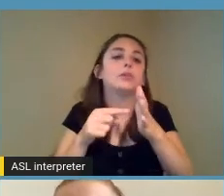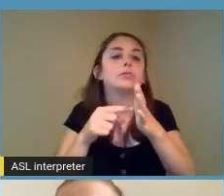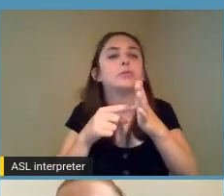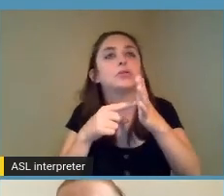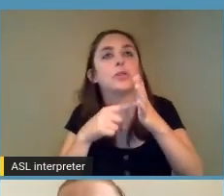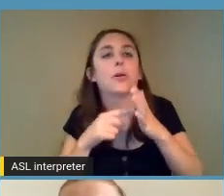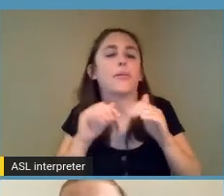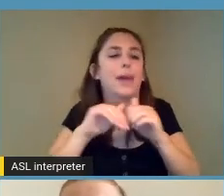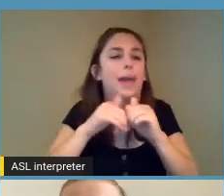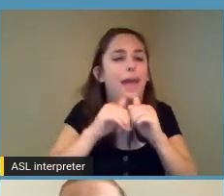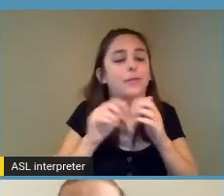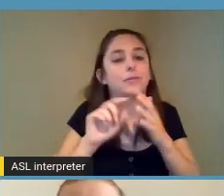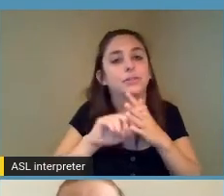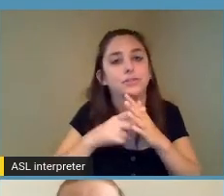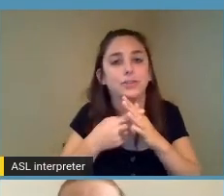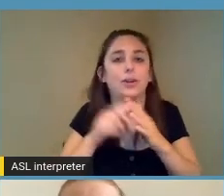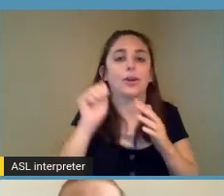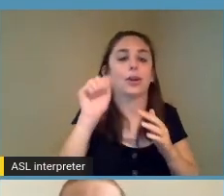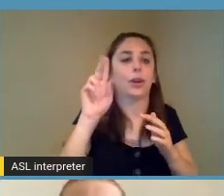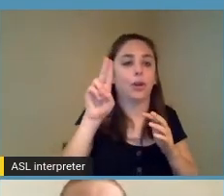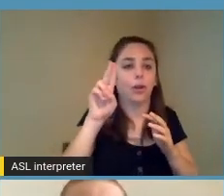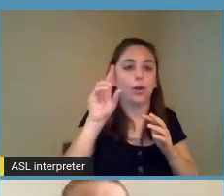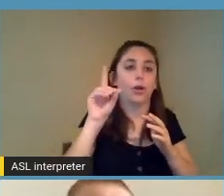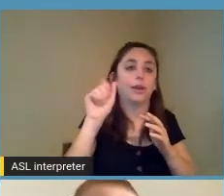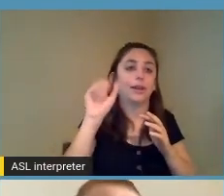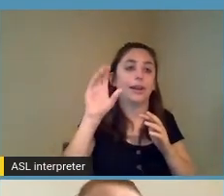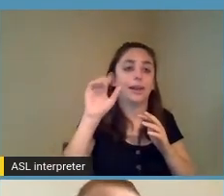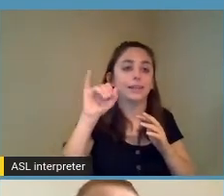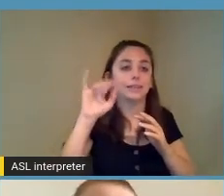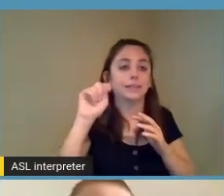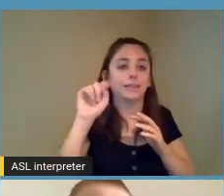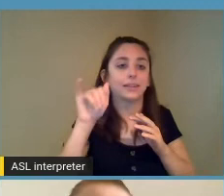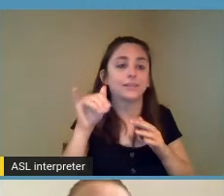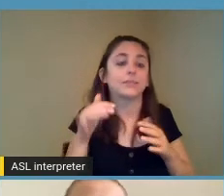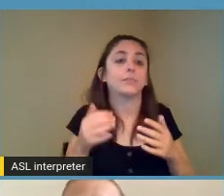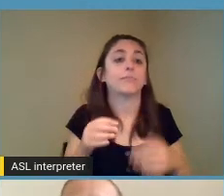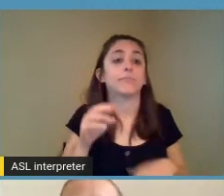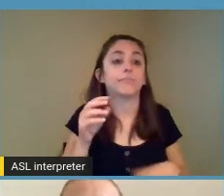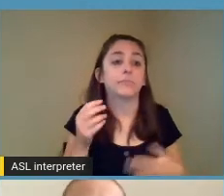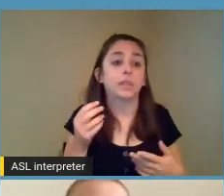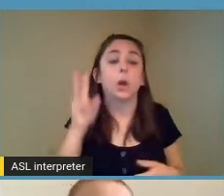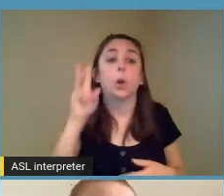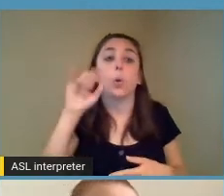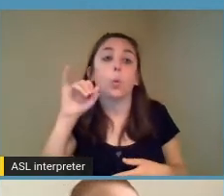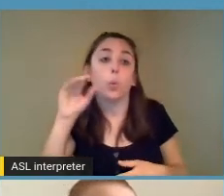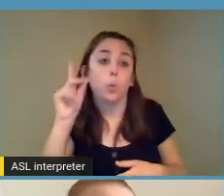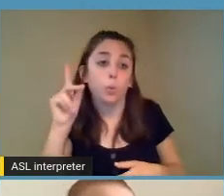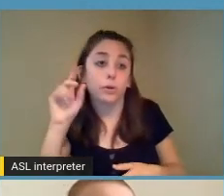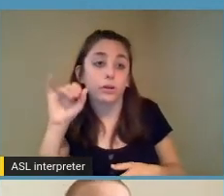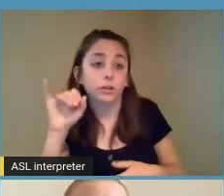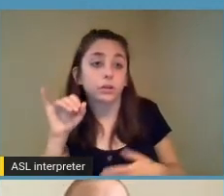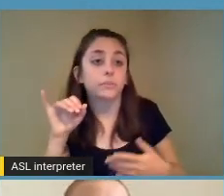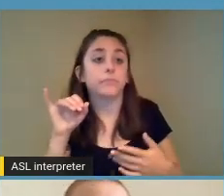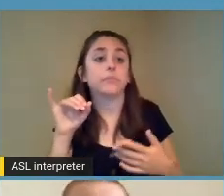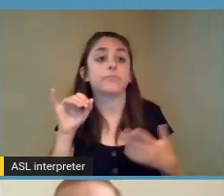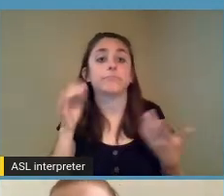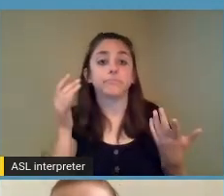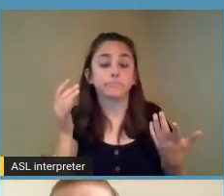I did when I first started podcasting. And there's an open-source wiki as well and if you want because so many people have used